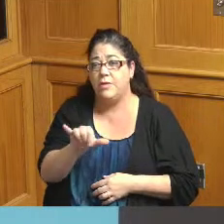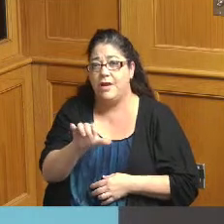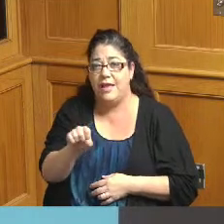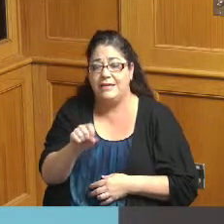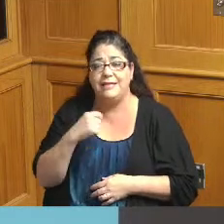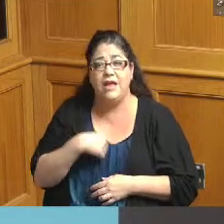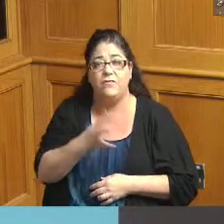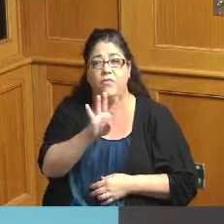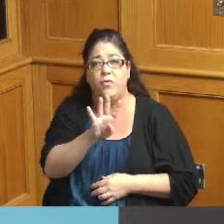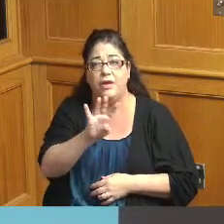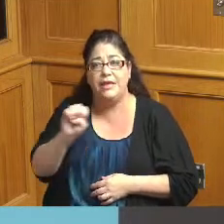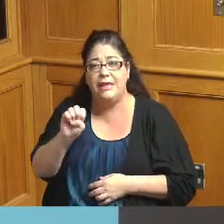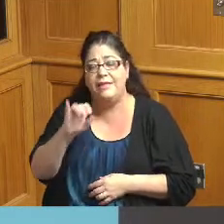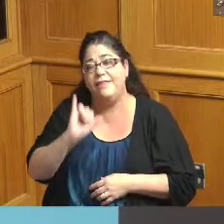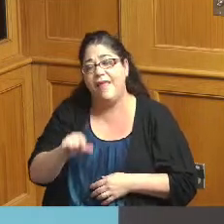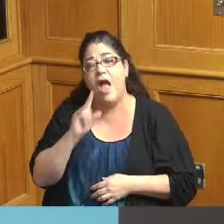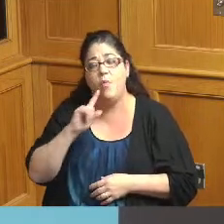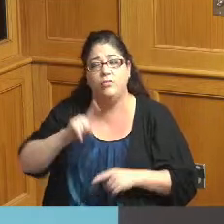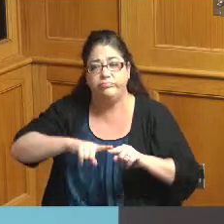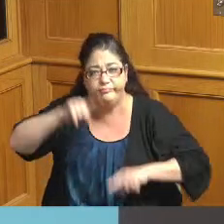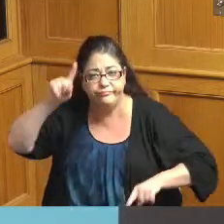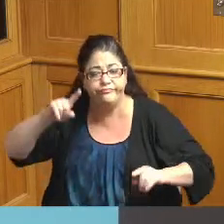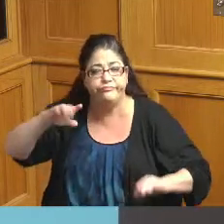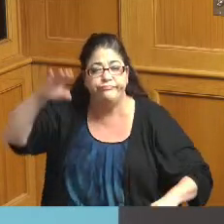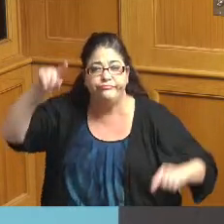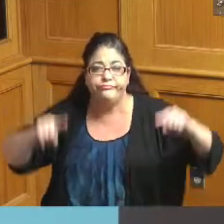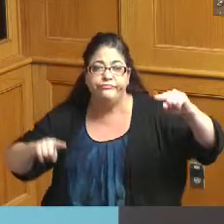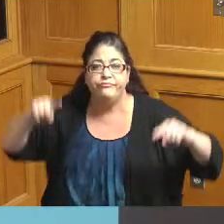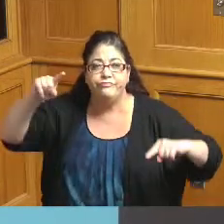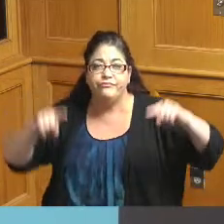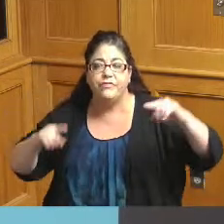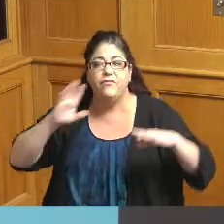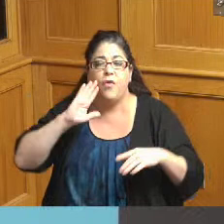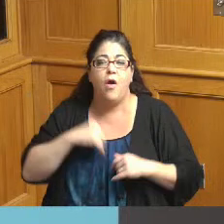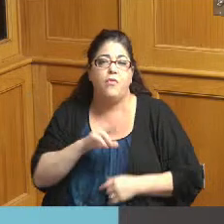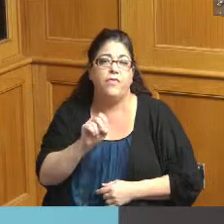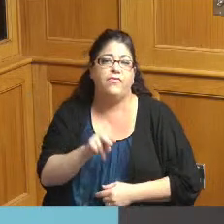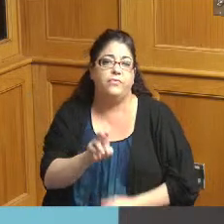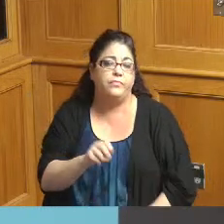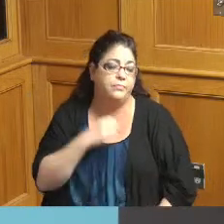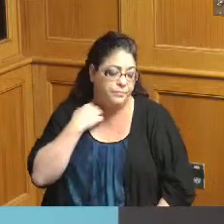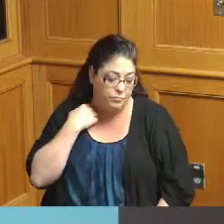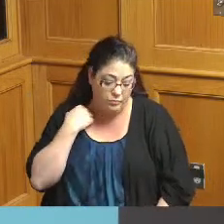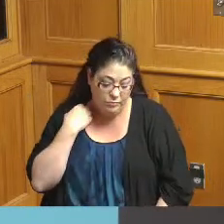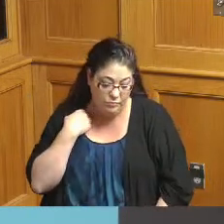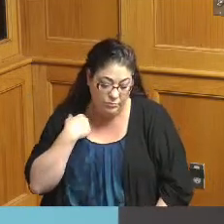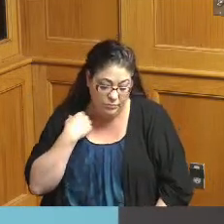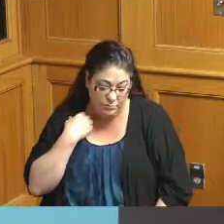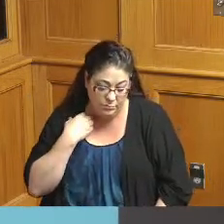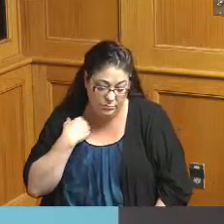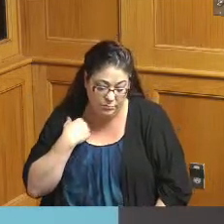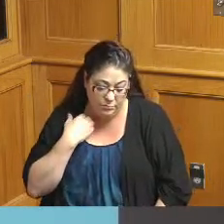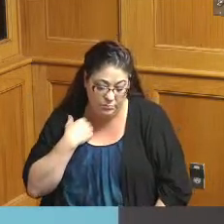that always creates some influx in our Revenue want to talk to just touch on very briefly the